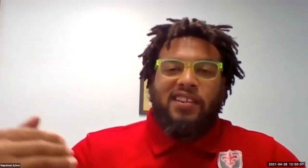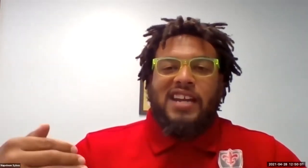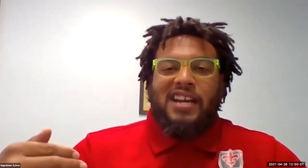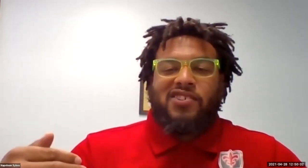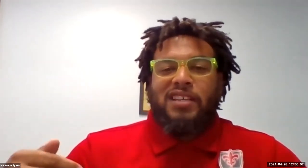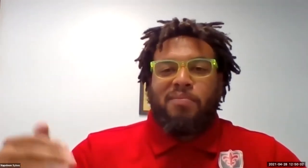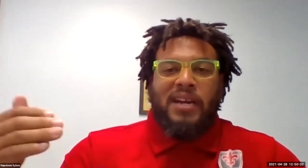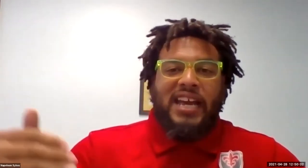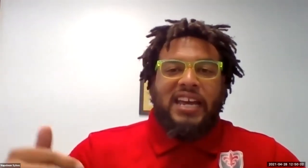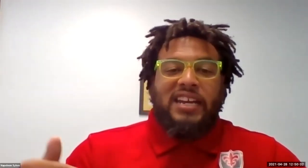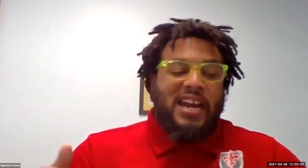in by voice.